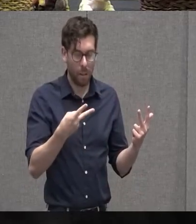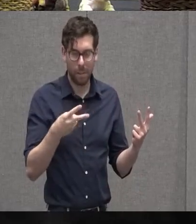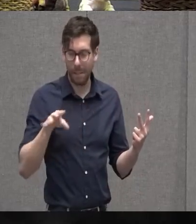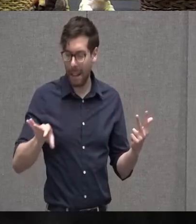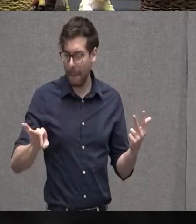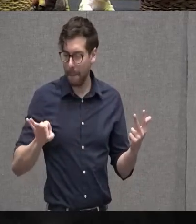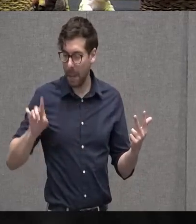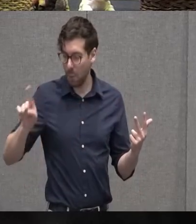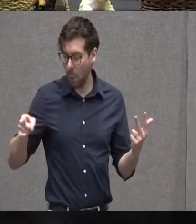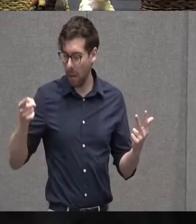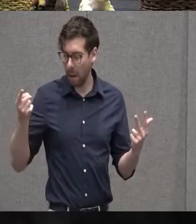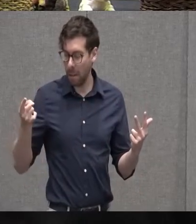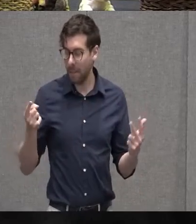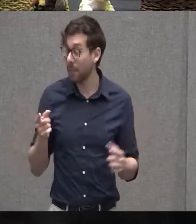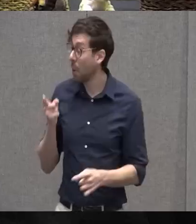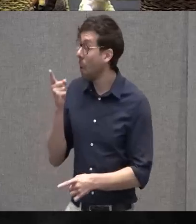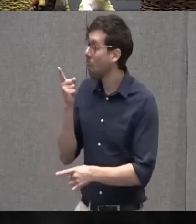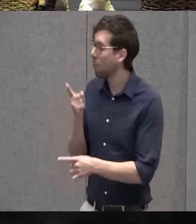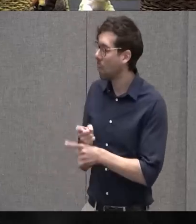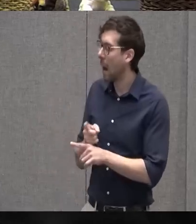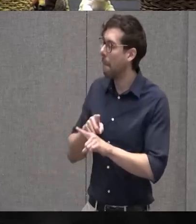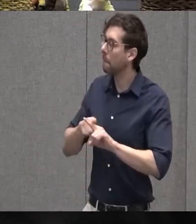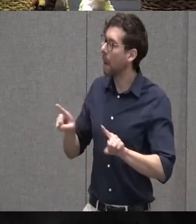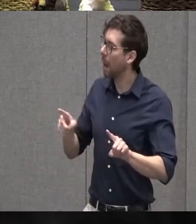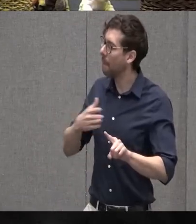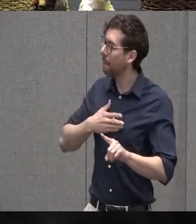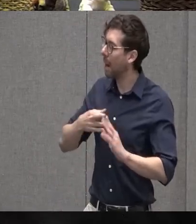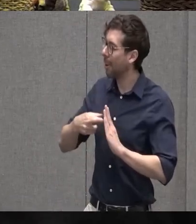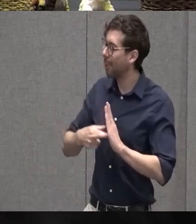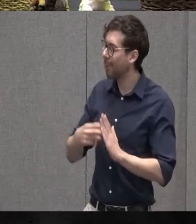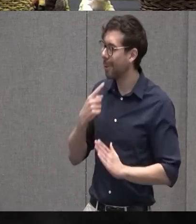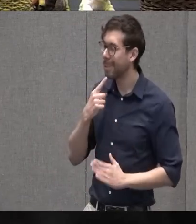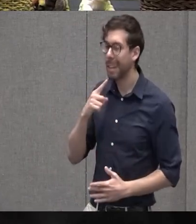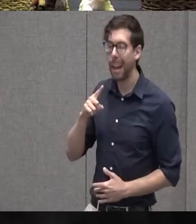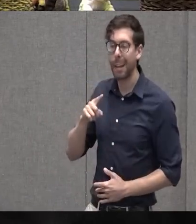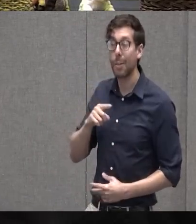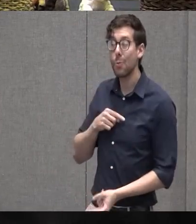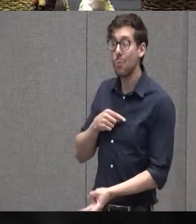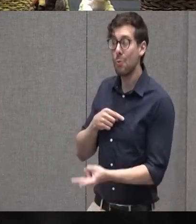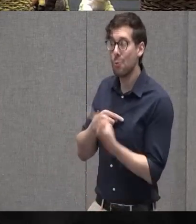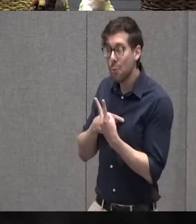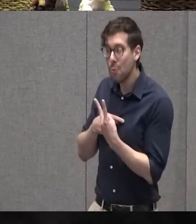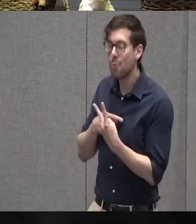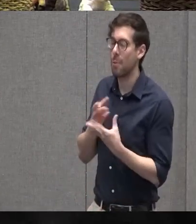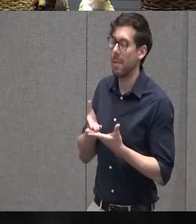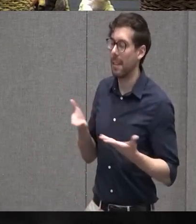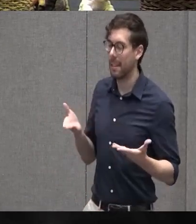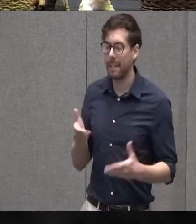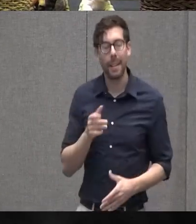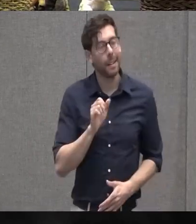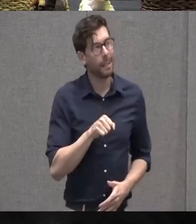Correct but I said it was only two items. Right, that's what you said to me. I did, so it makes it fun.